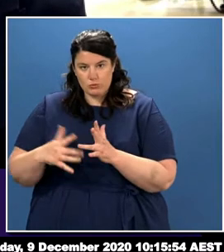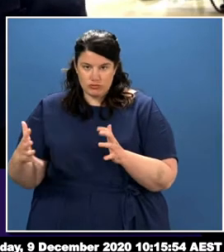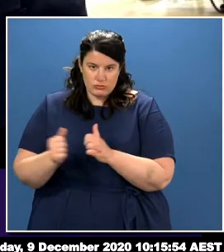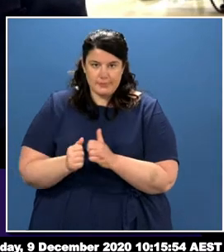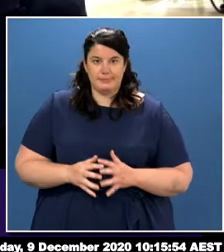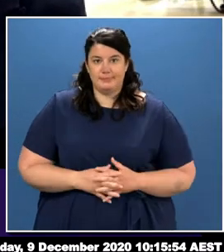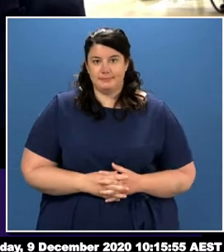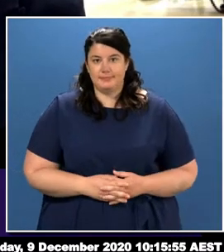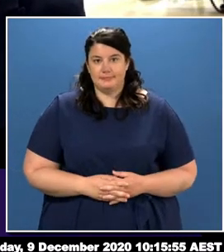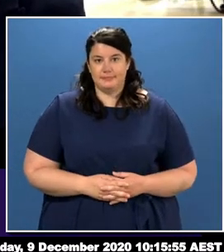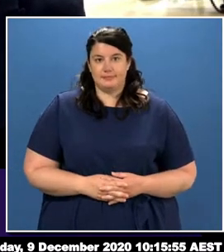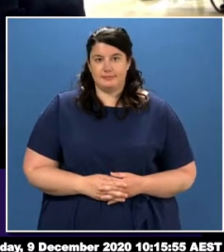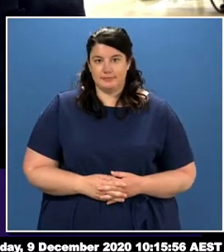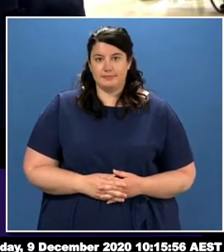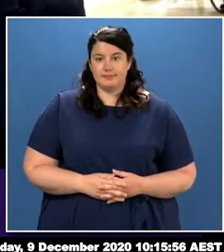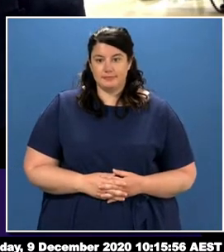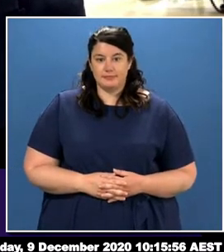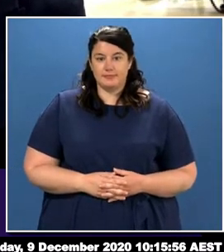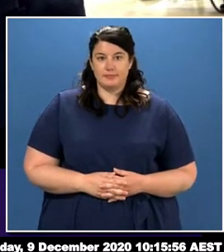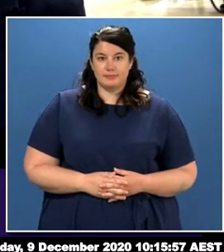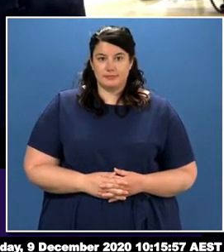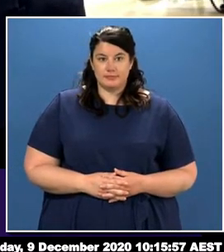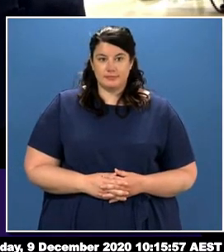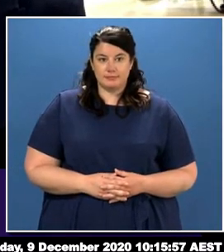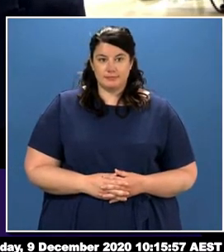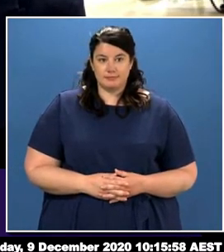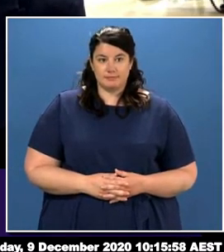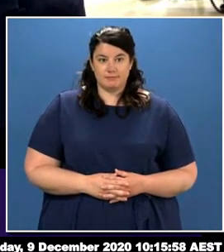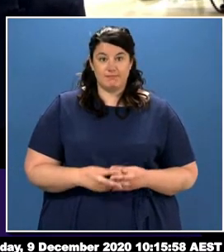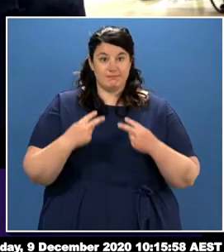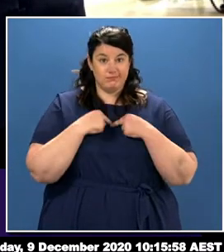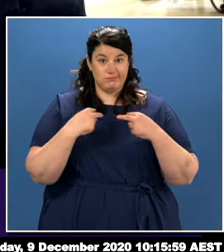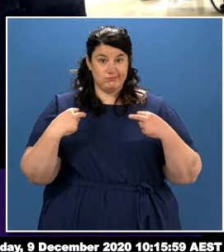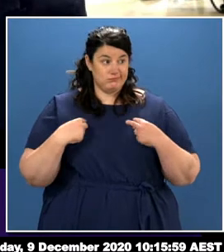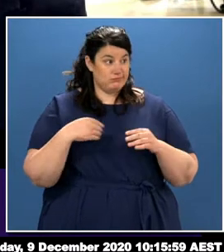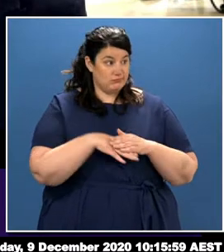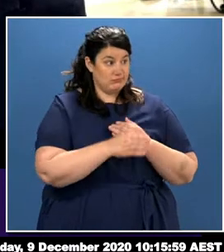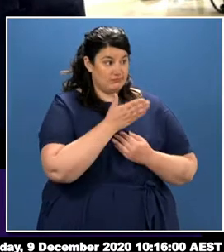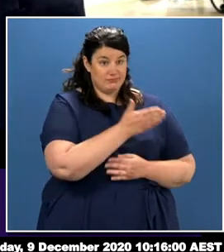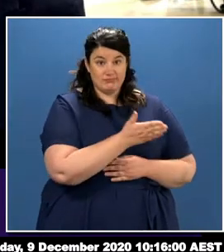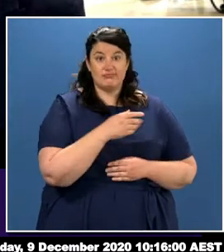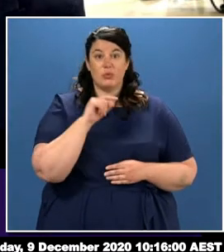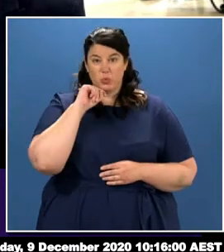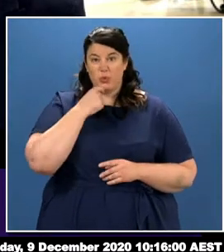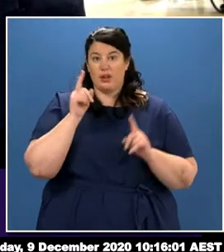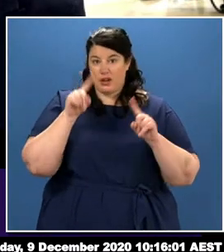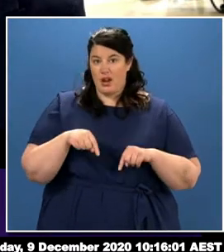Thank you, Mr Collins. Ms Zerner who is in the room with you in Brisbane will ask you some